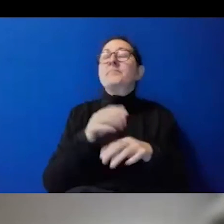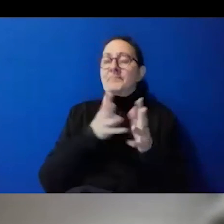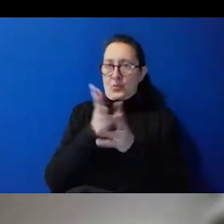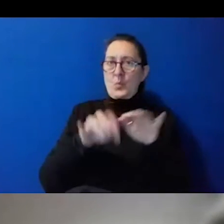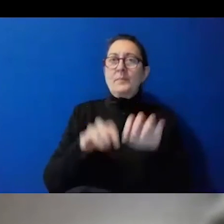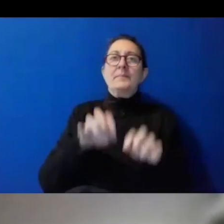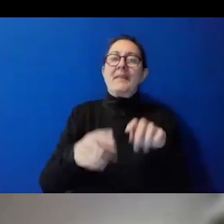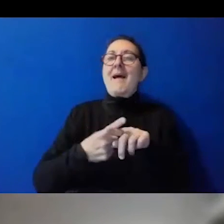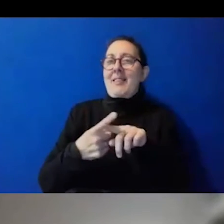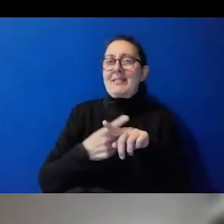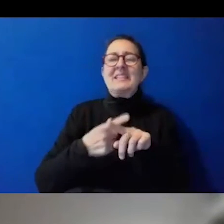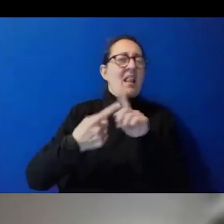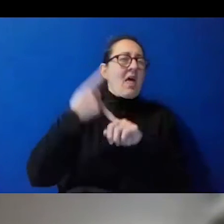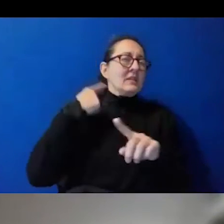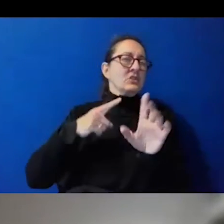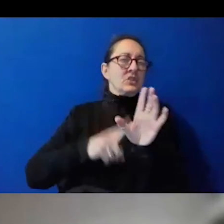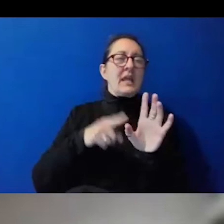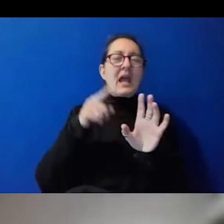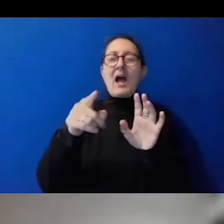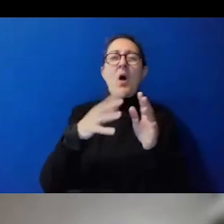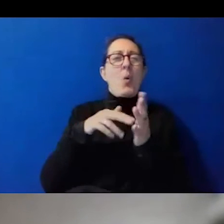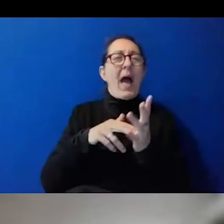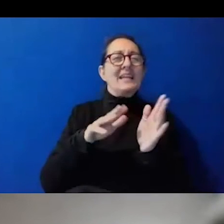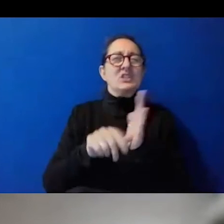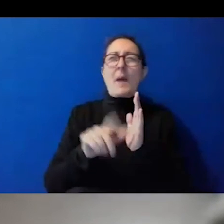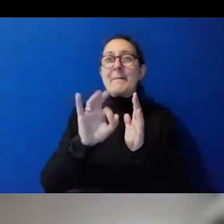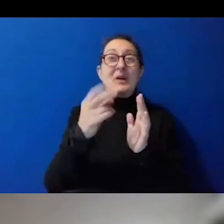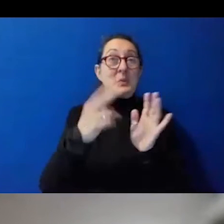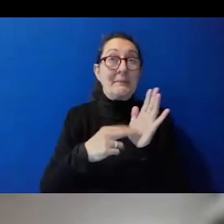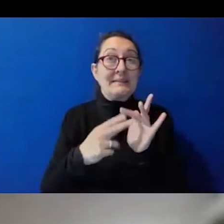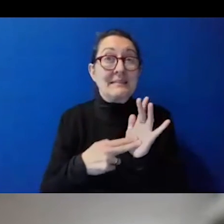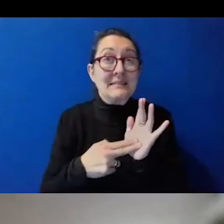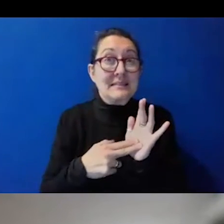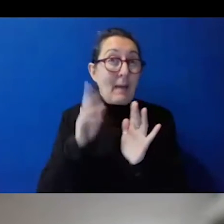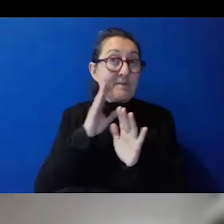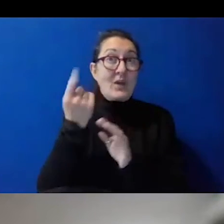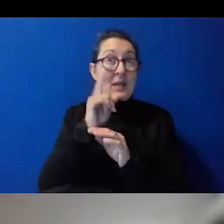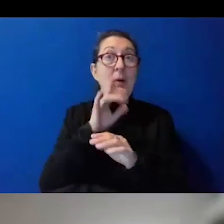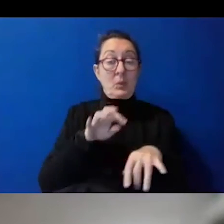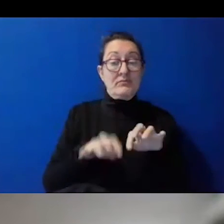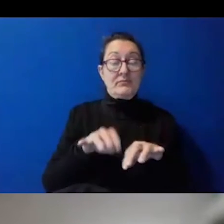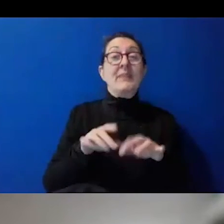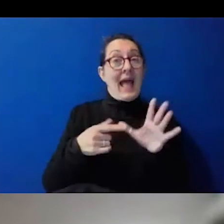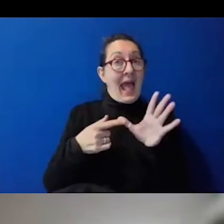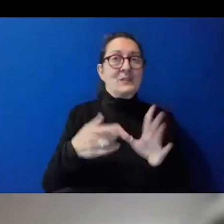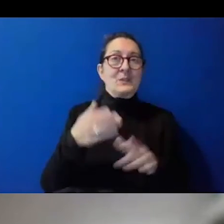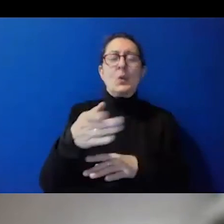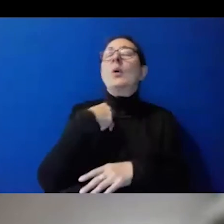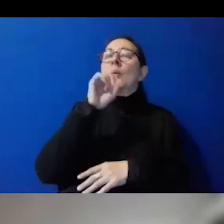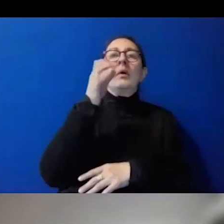for web chat uh was around uh the 2minute mark uh now we won't ask for any personal or identifying